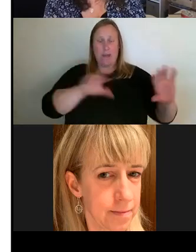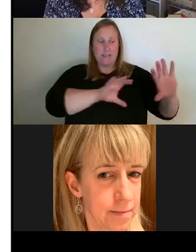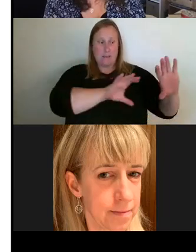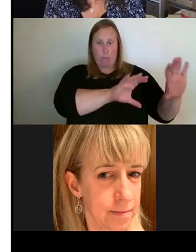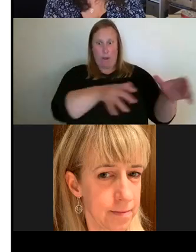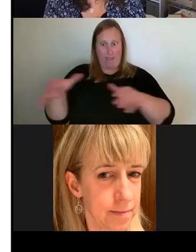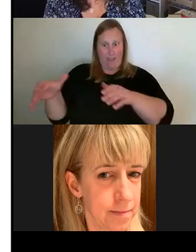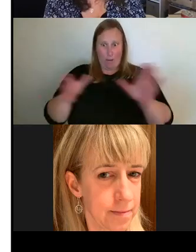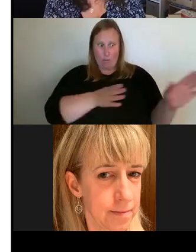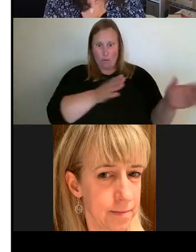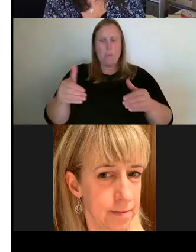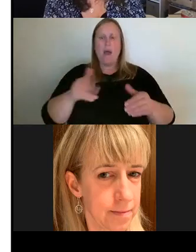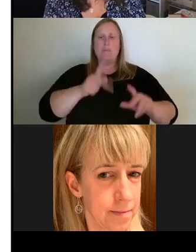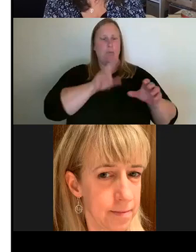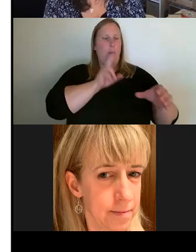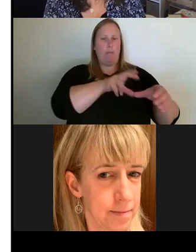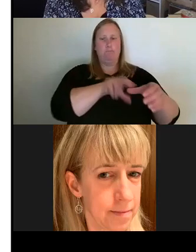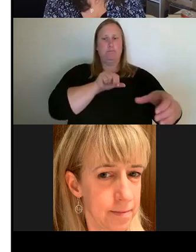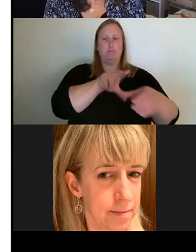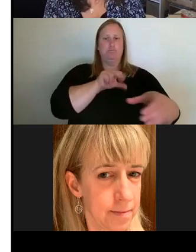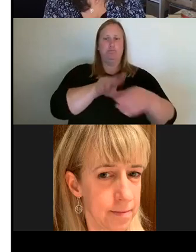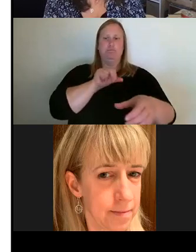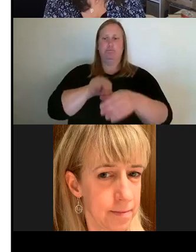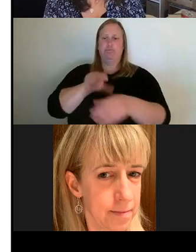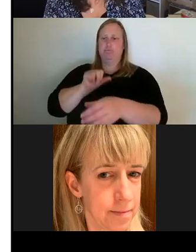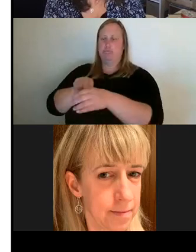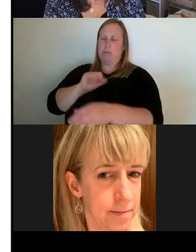I am person that person who will drop off.